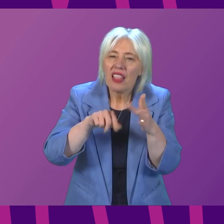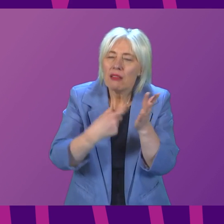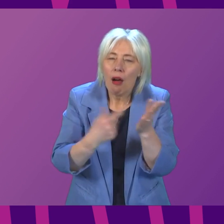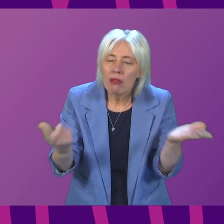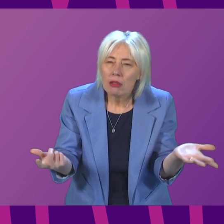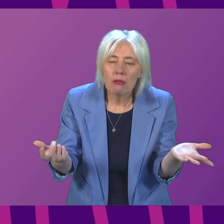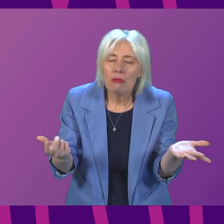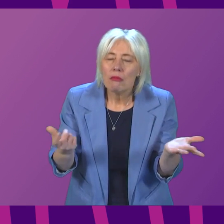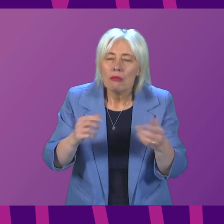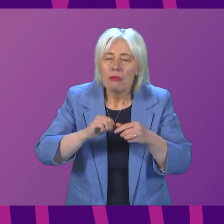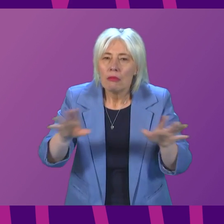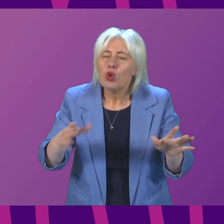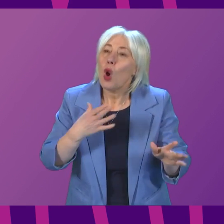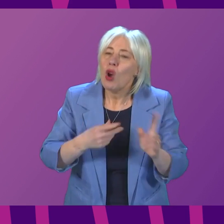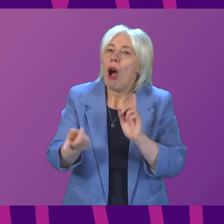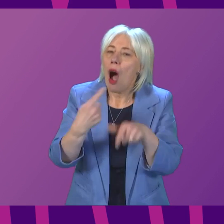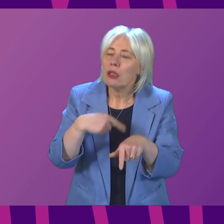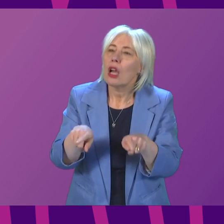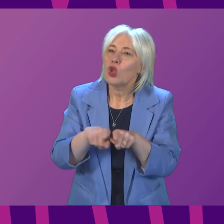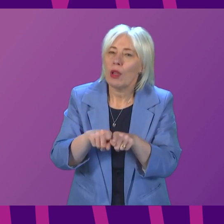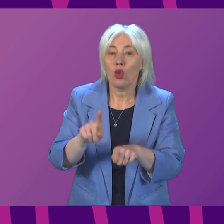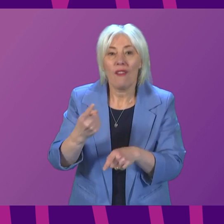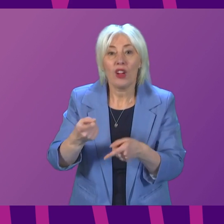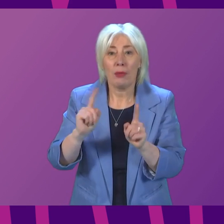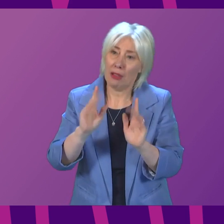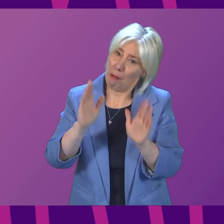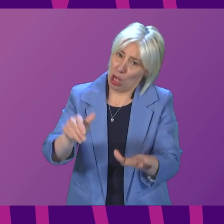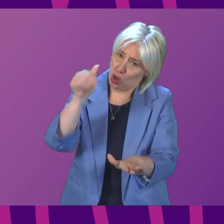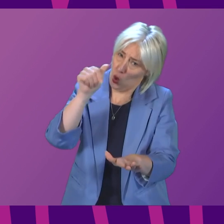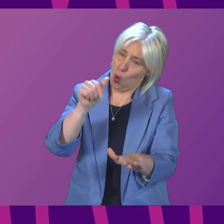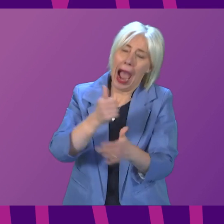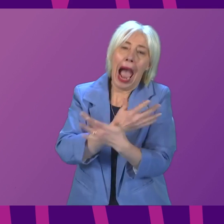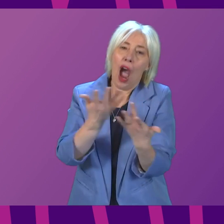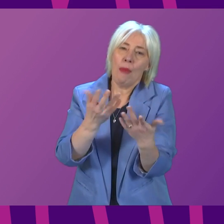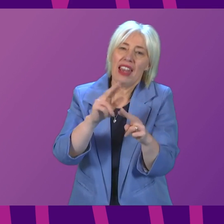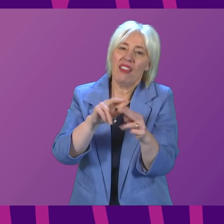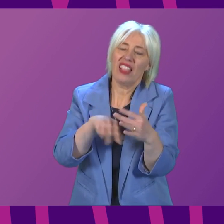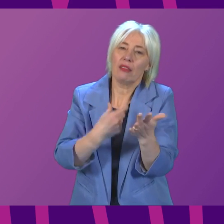I would like an answer to that. The First Minister must know how many there are and how many are in place right now.